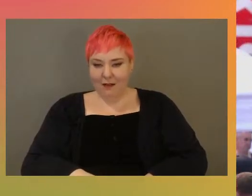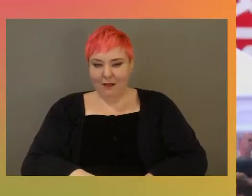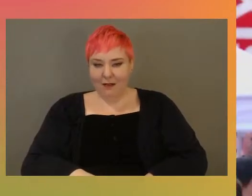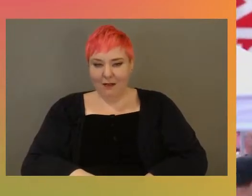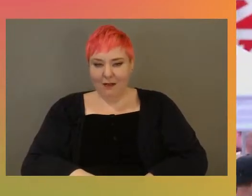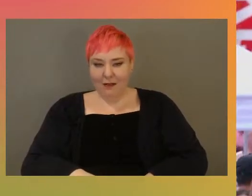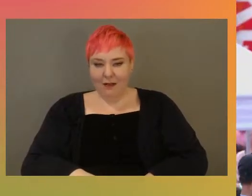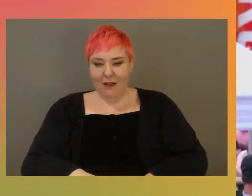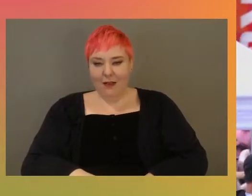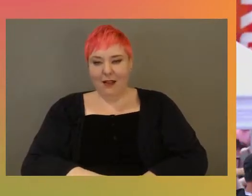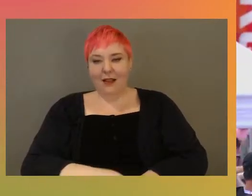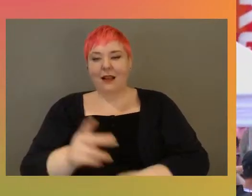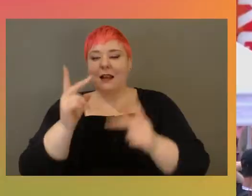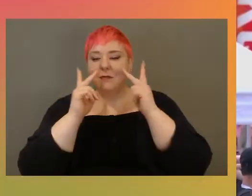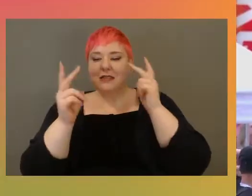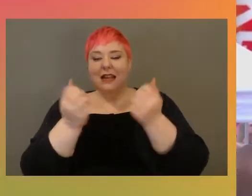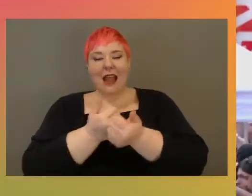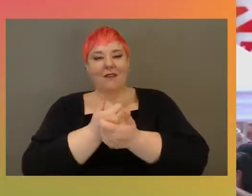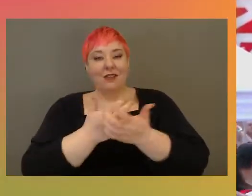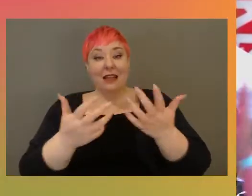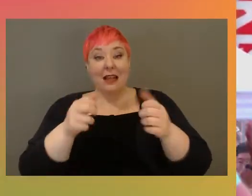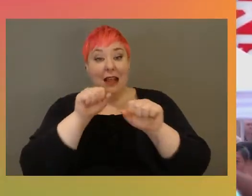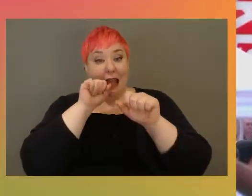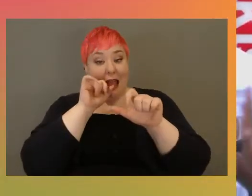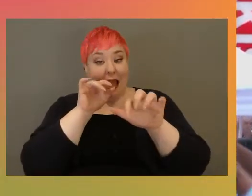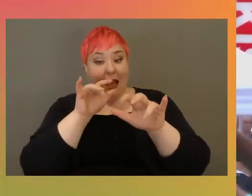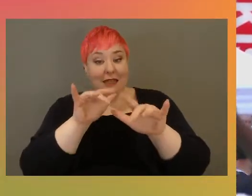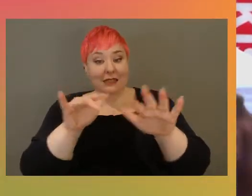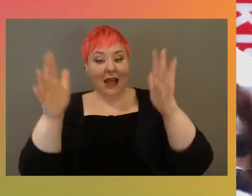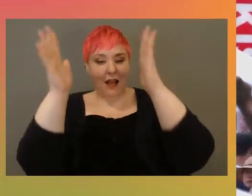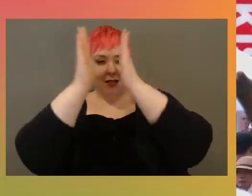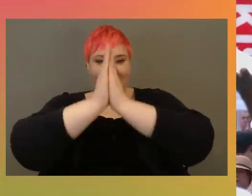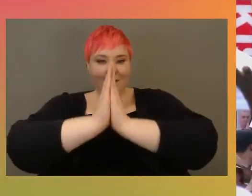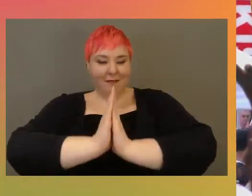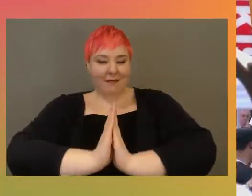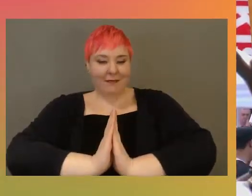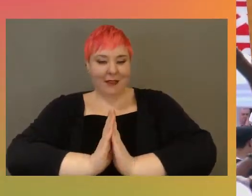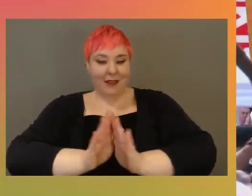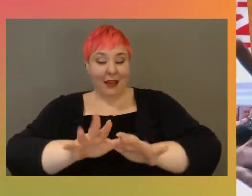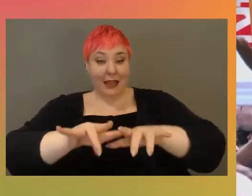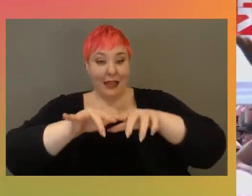SEE AS FAR AS YOU CAN SEE IN